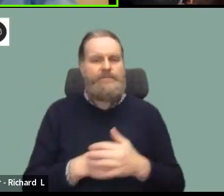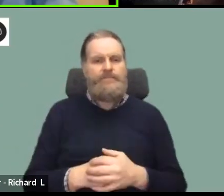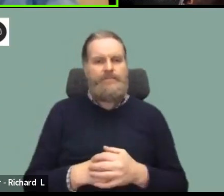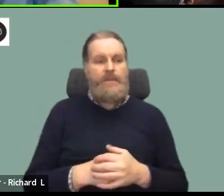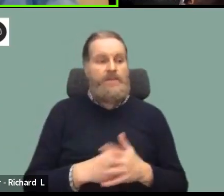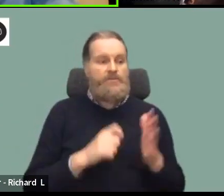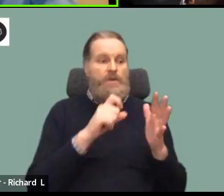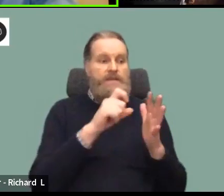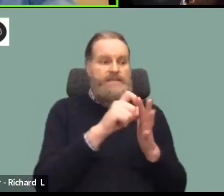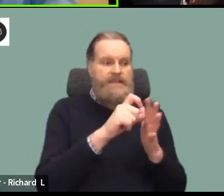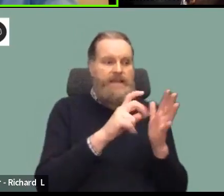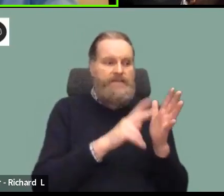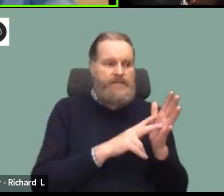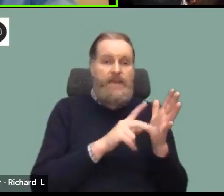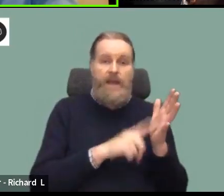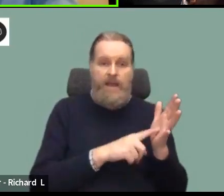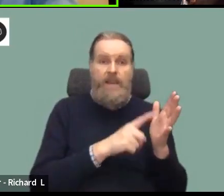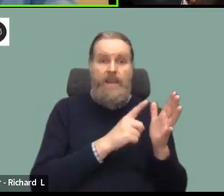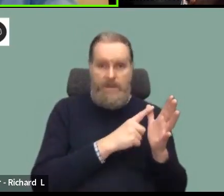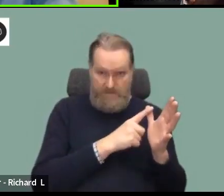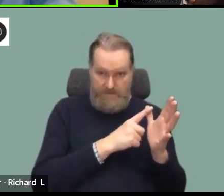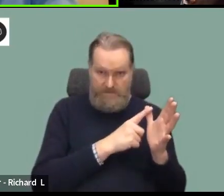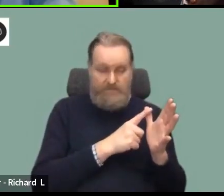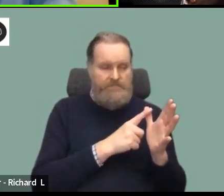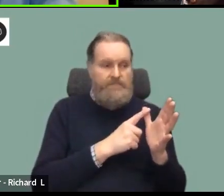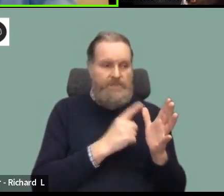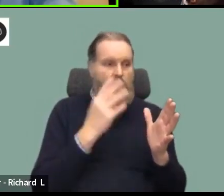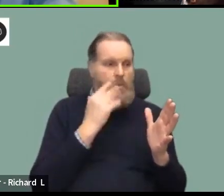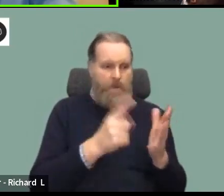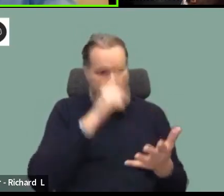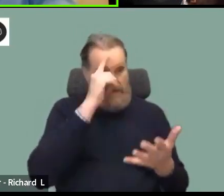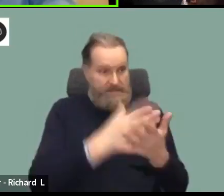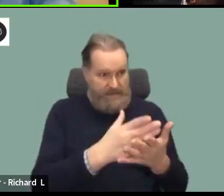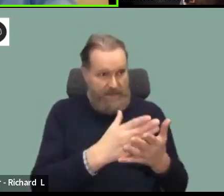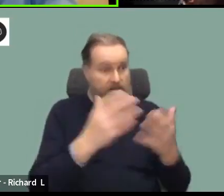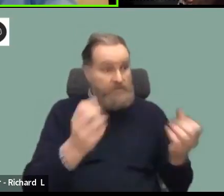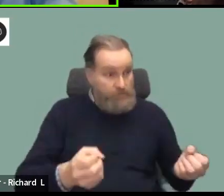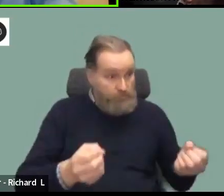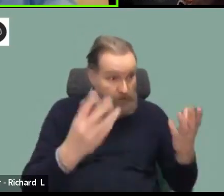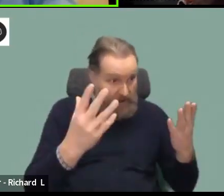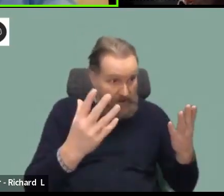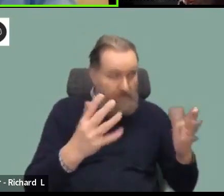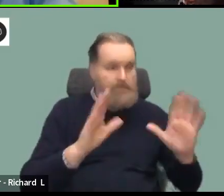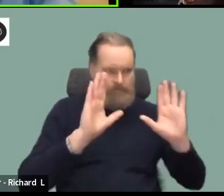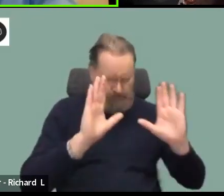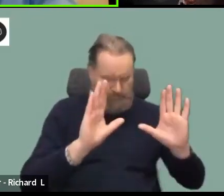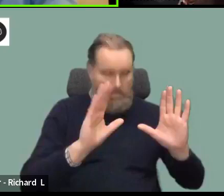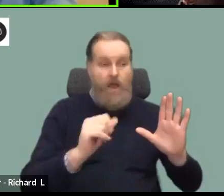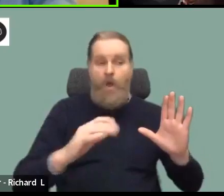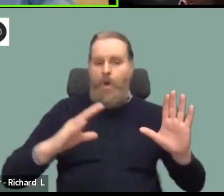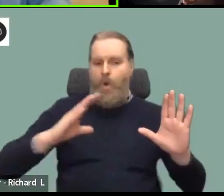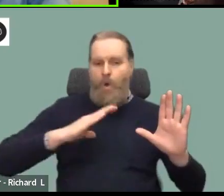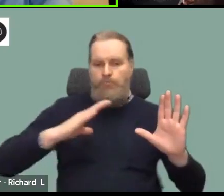within the dVLA itself when, when we announced and serve know. otice the action will be called otice the action will be calling will the action will be calling will have been action that has been discussed with